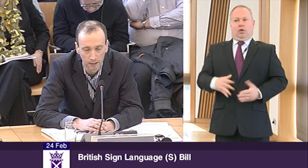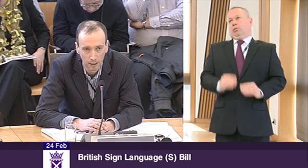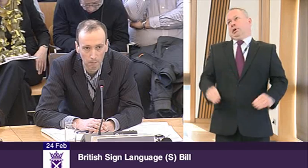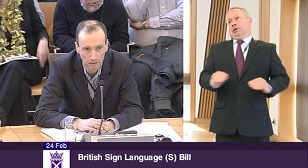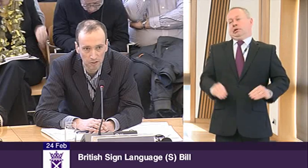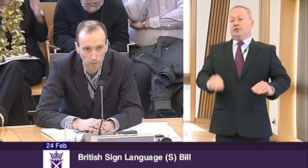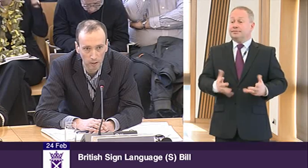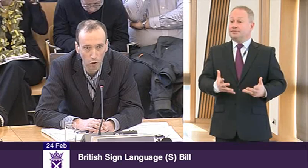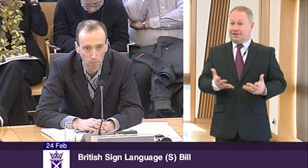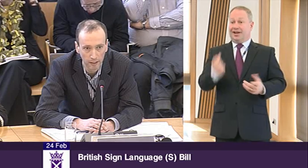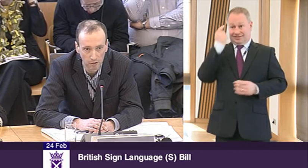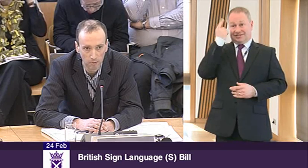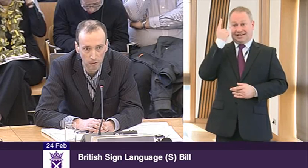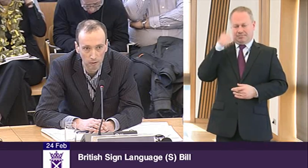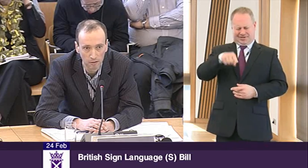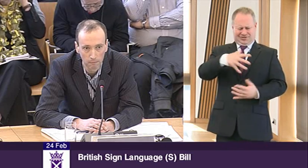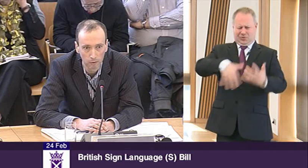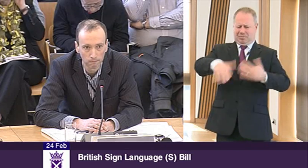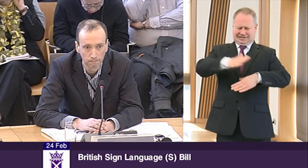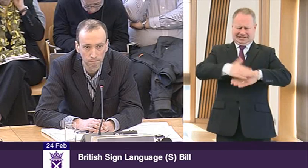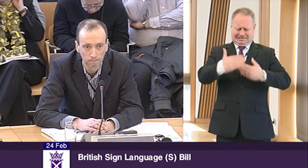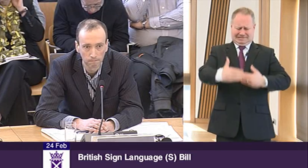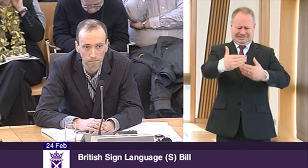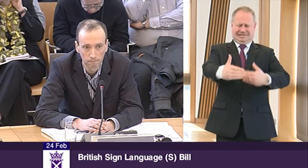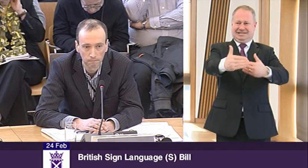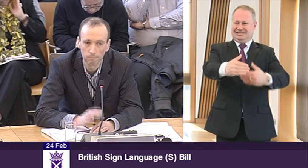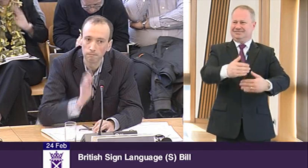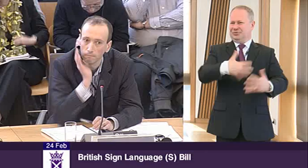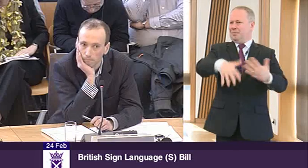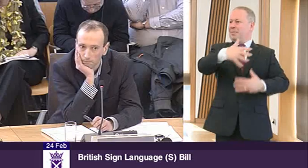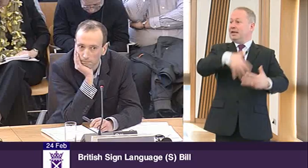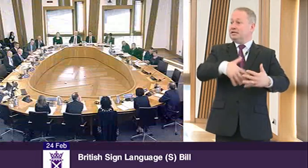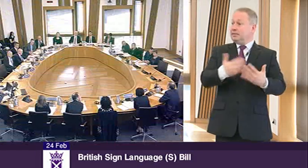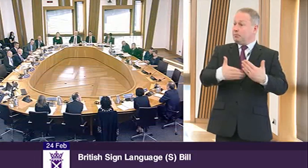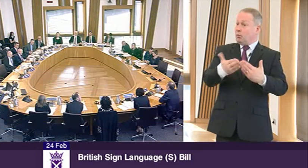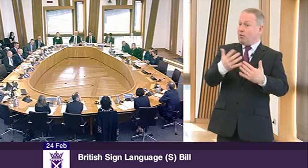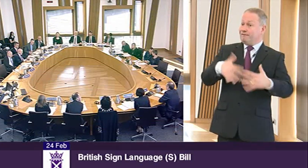I accept and can understand the point that was made about wanting to see progress, but what is outlined in the bill seems quite complex.